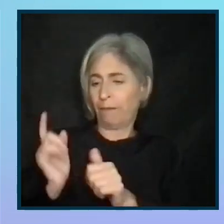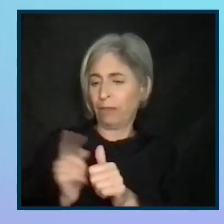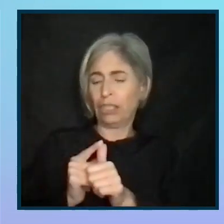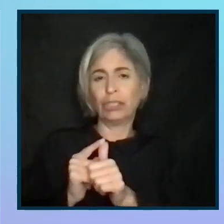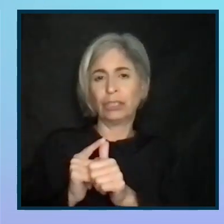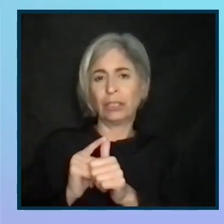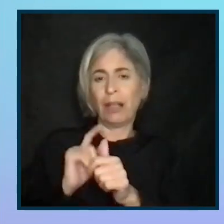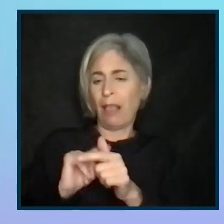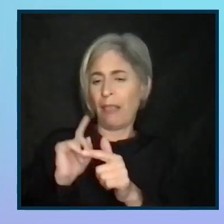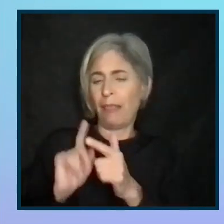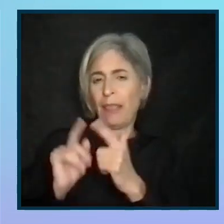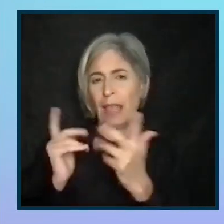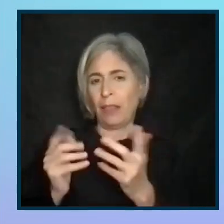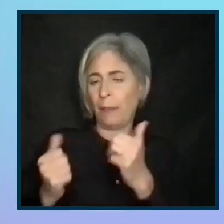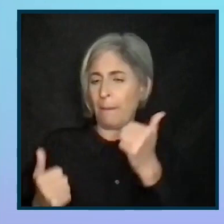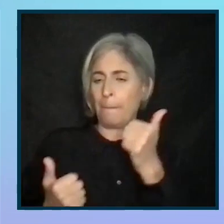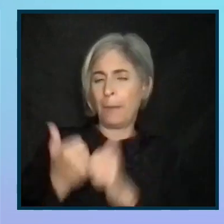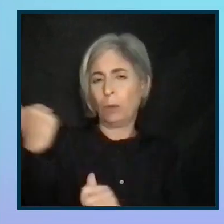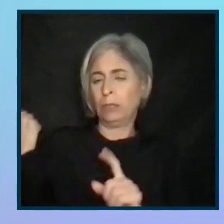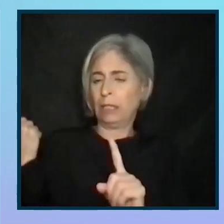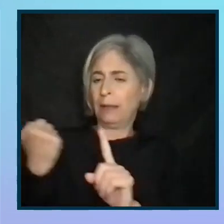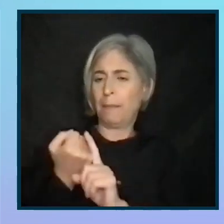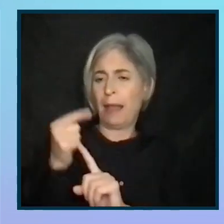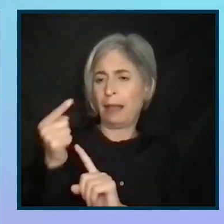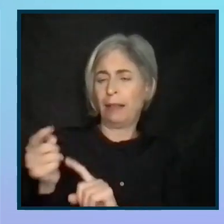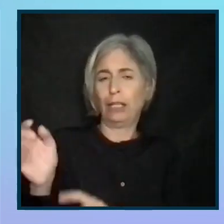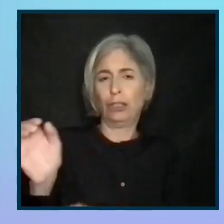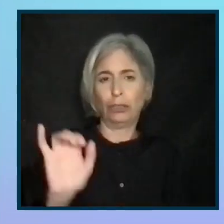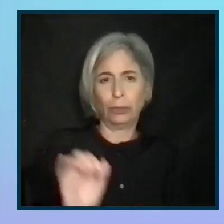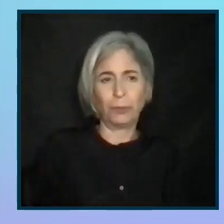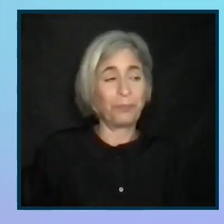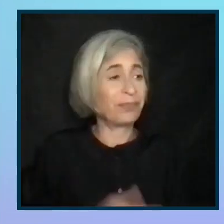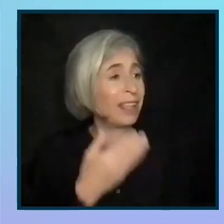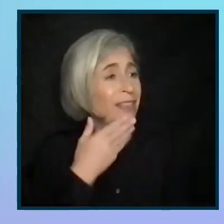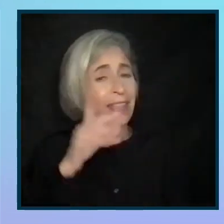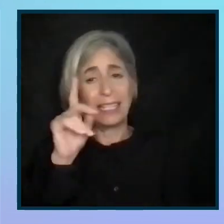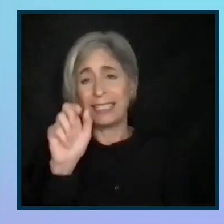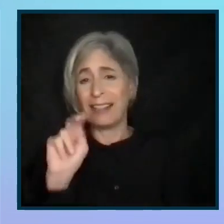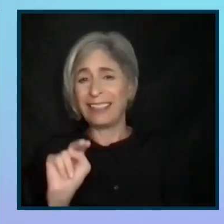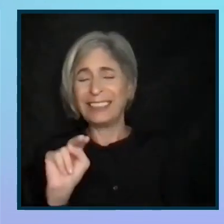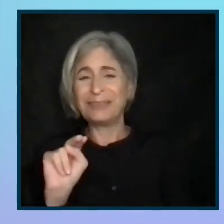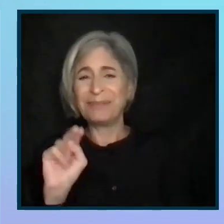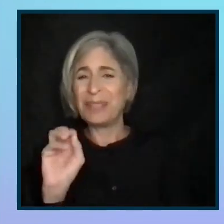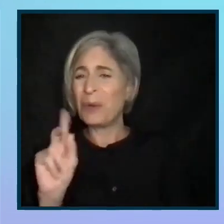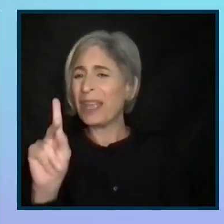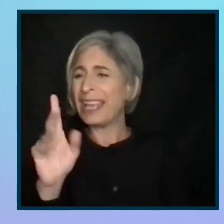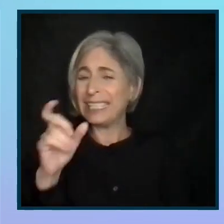And you're gonna get the most impact there as well. Thanks, Dylan. All right.